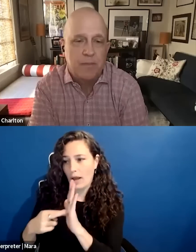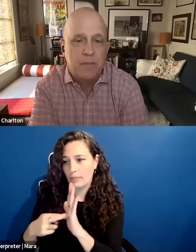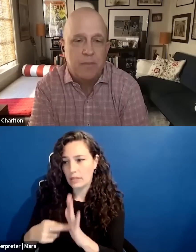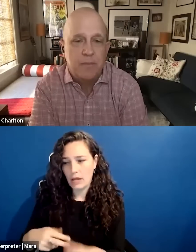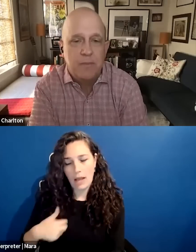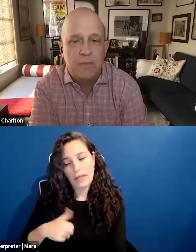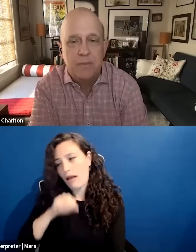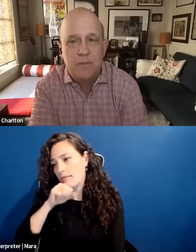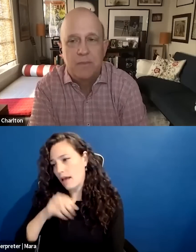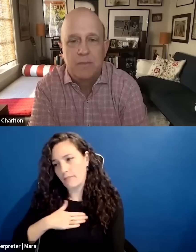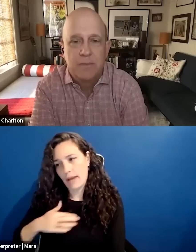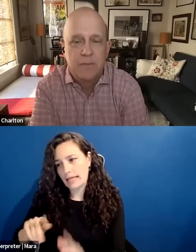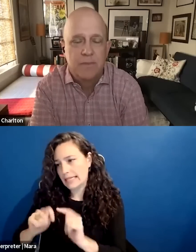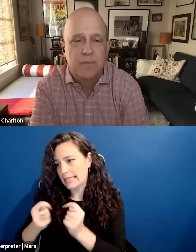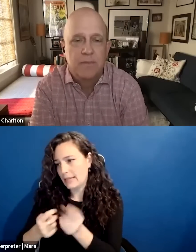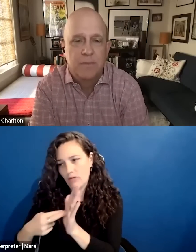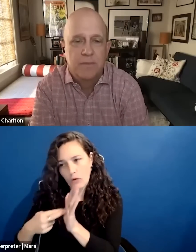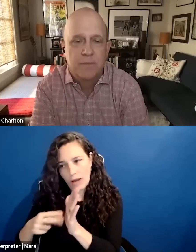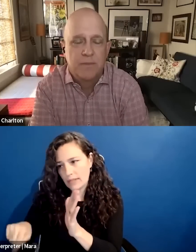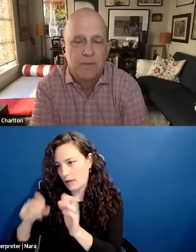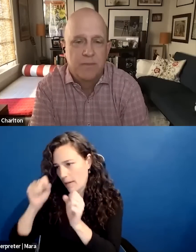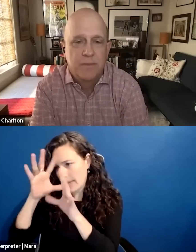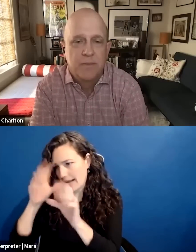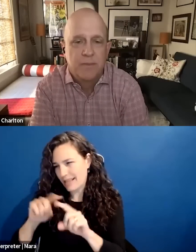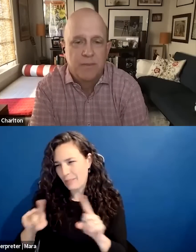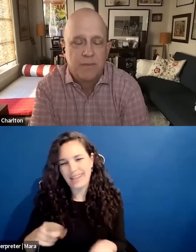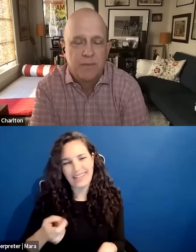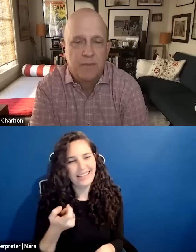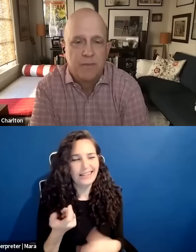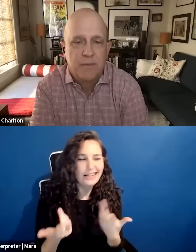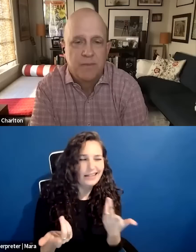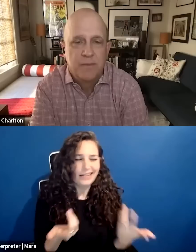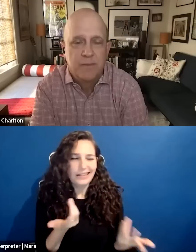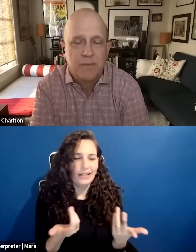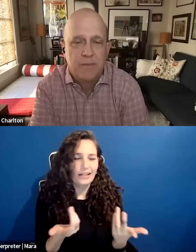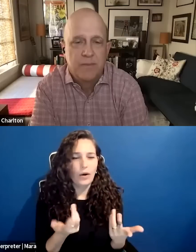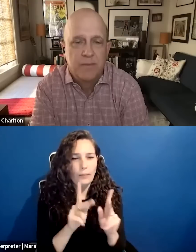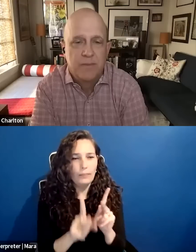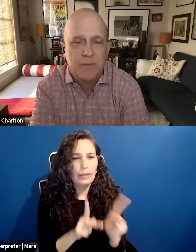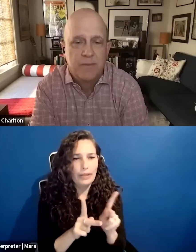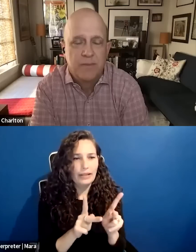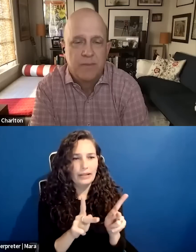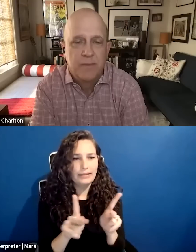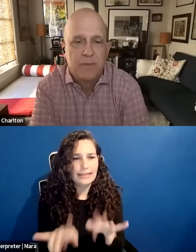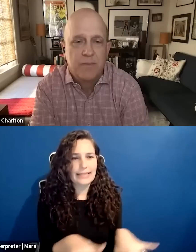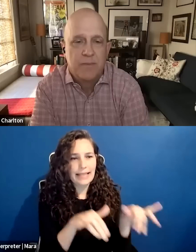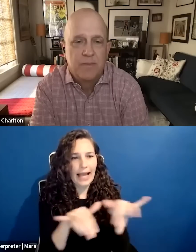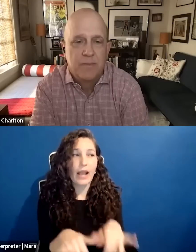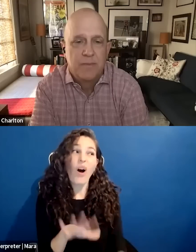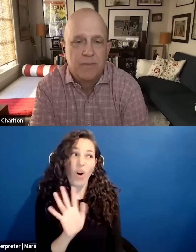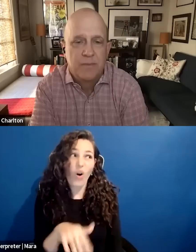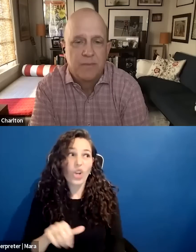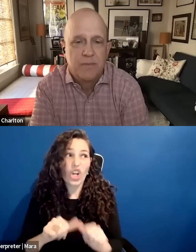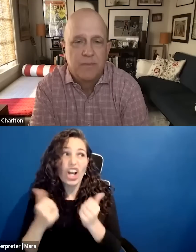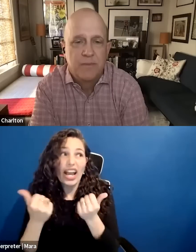but I feel like it's cliche, but people always say like, your agent makes 10% so you're doing 90% of the work.